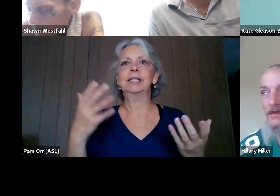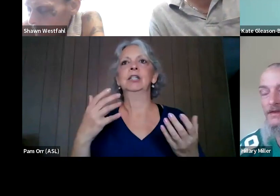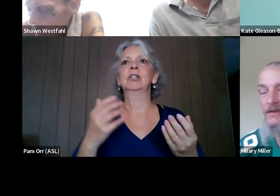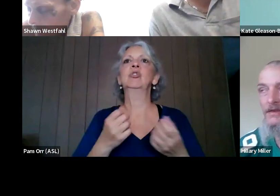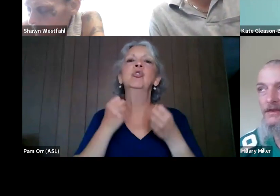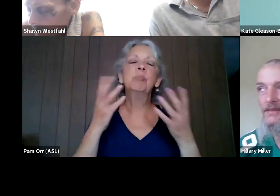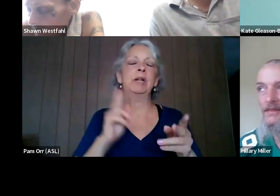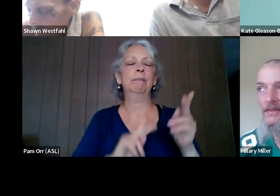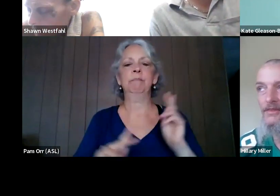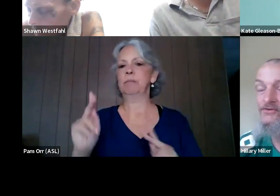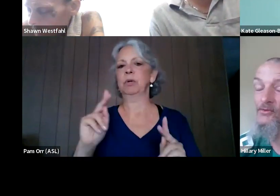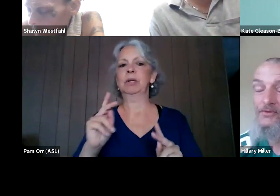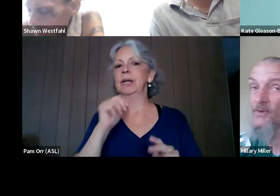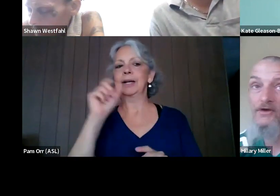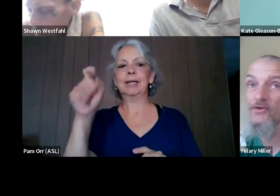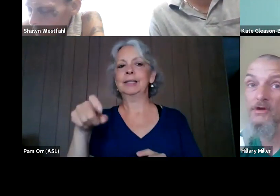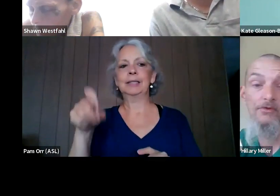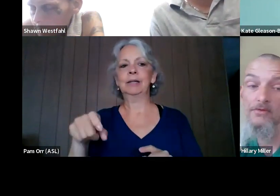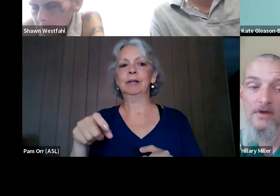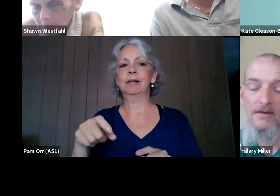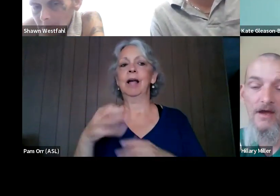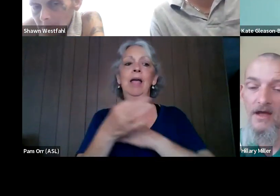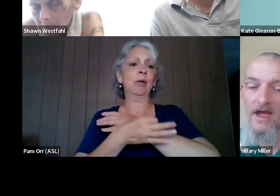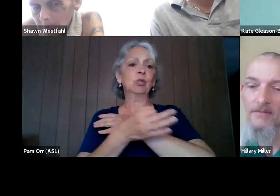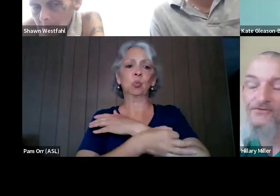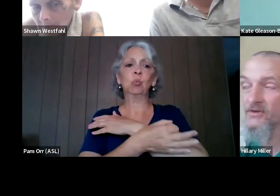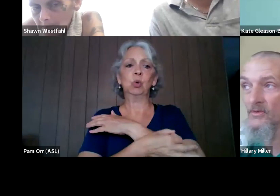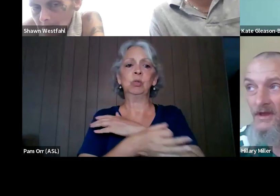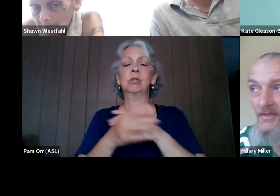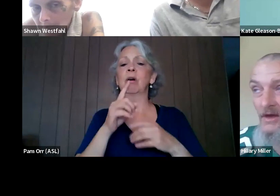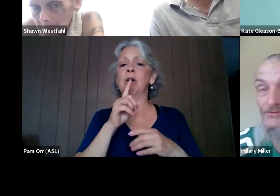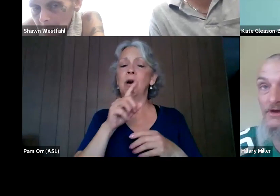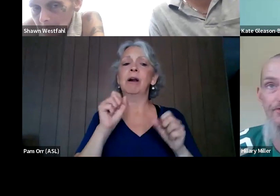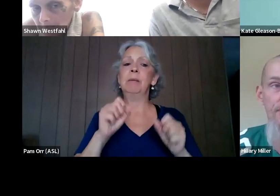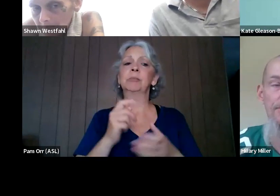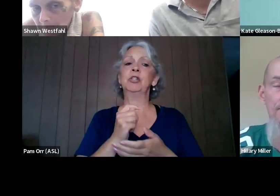And these wounds are very treatable. I haven't seen one yet that was untreatable